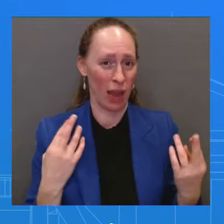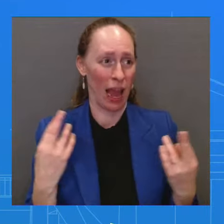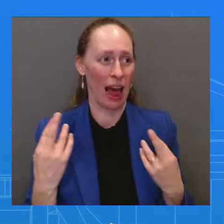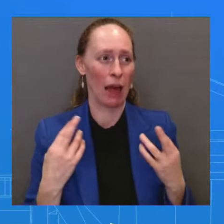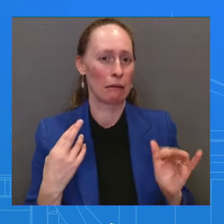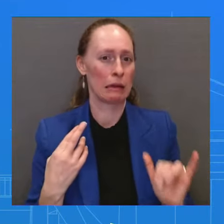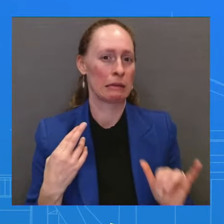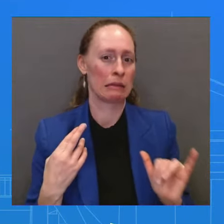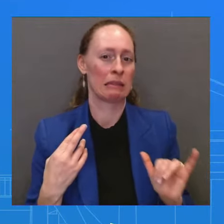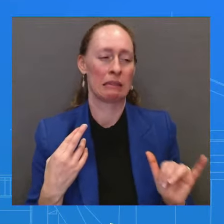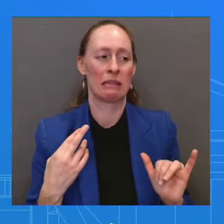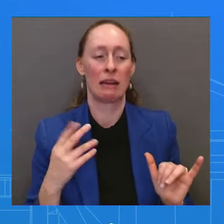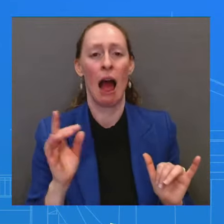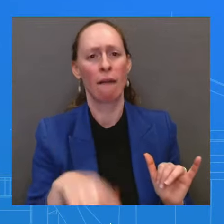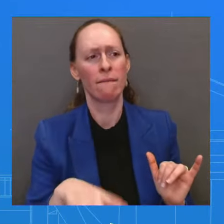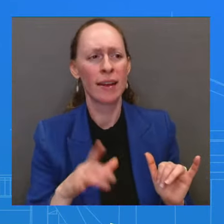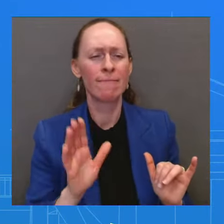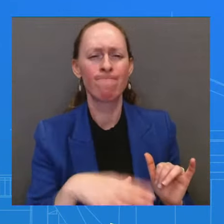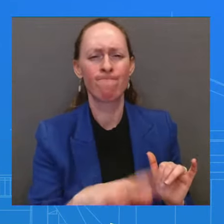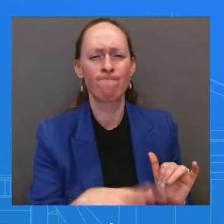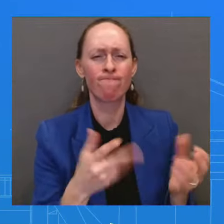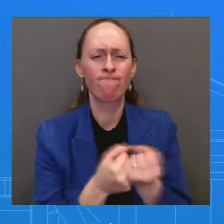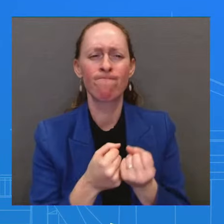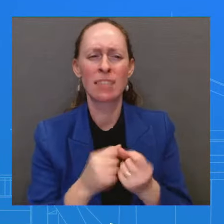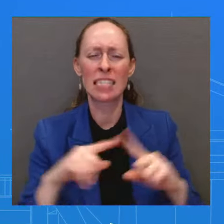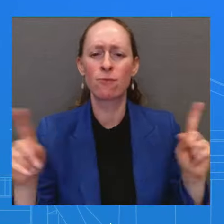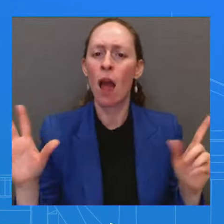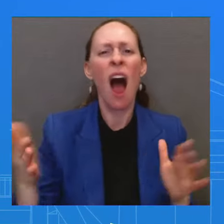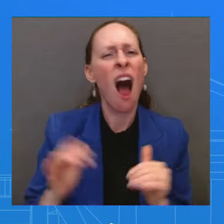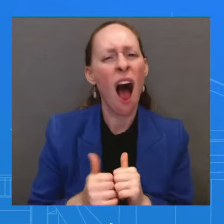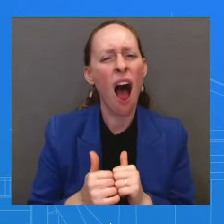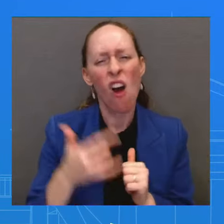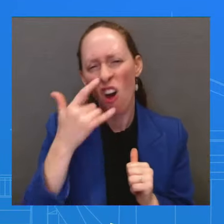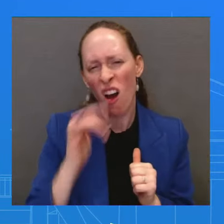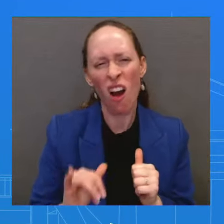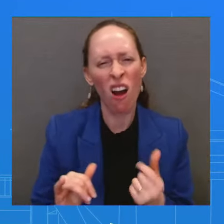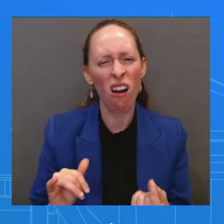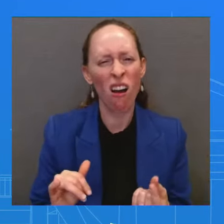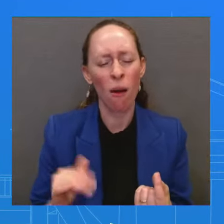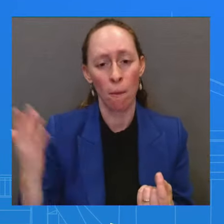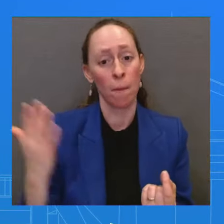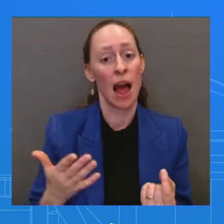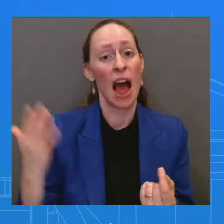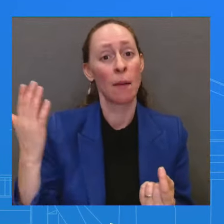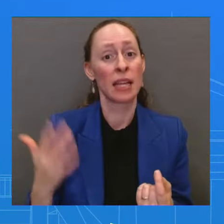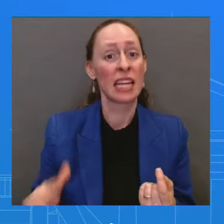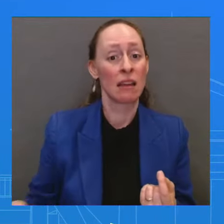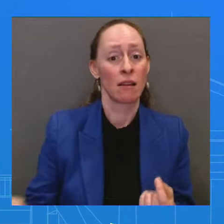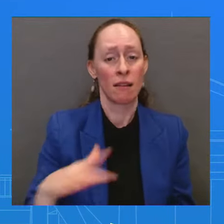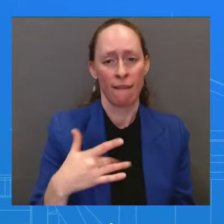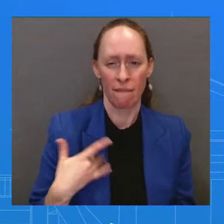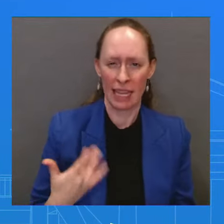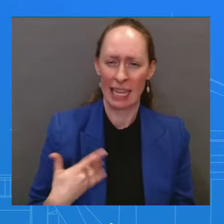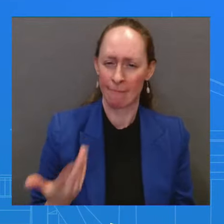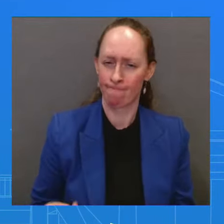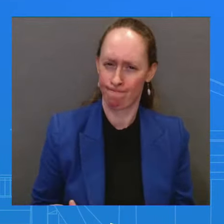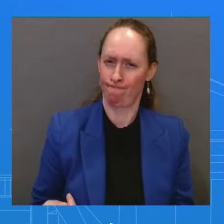but maybe the American people at this point need to hear something less indefinite, less open ended. Is this something that the White House is considering?